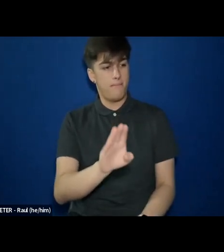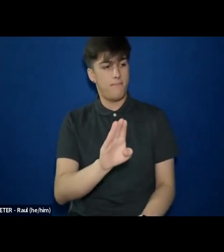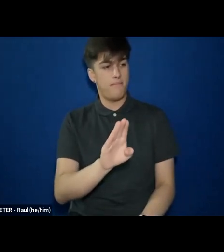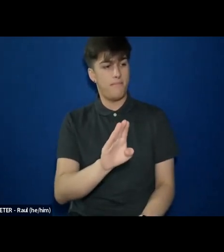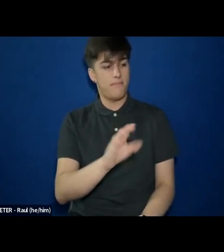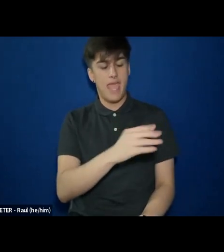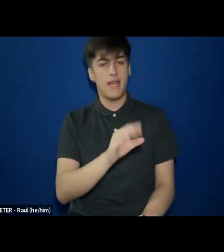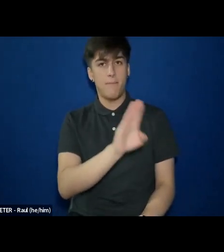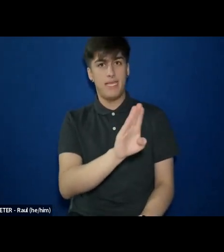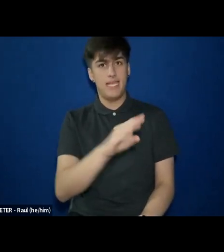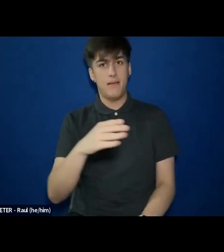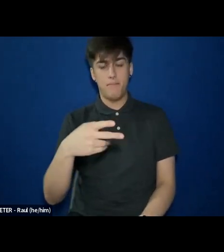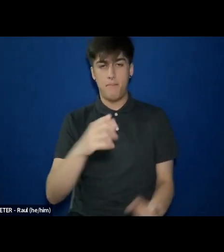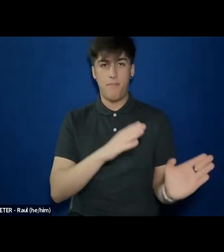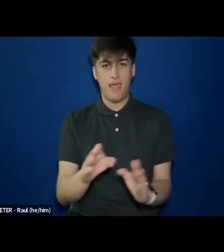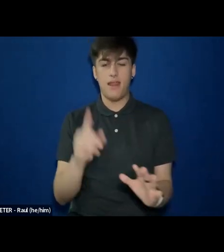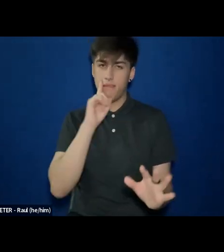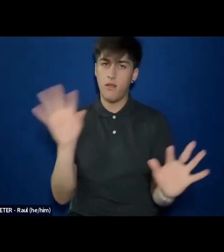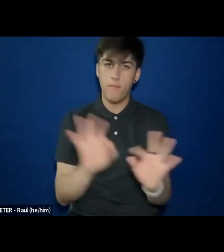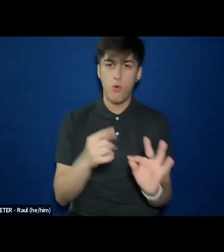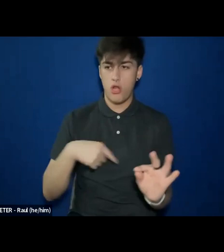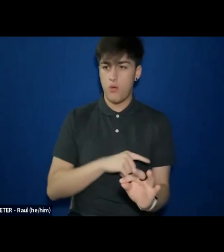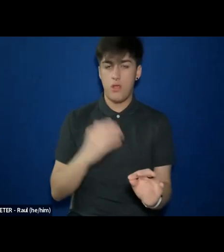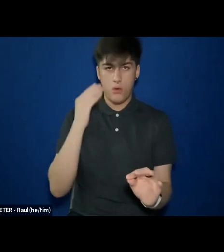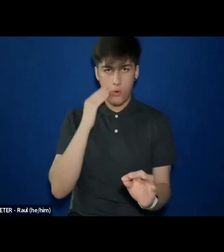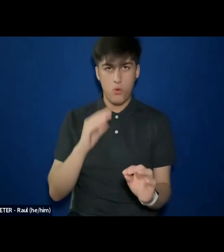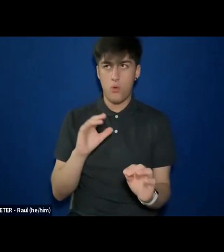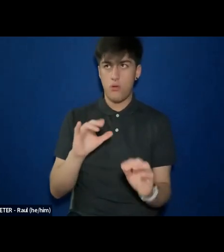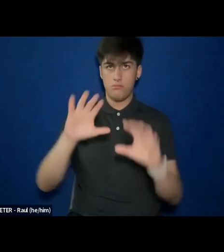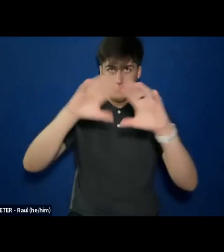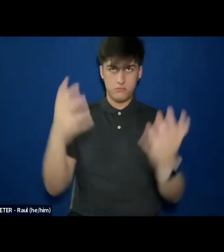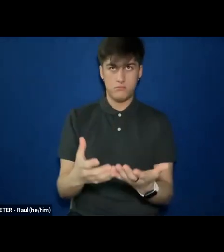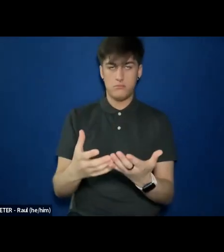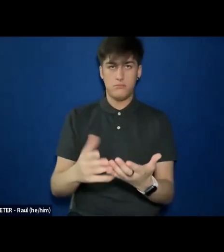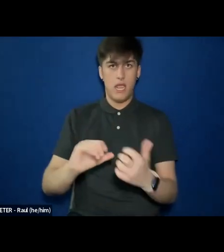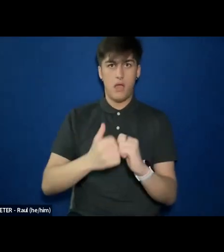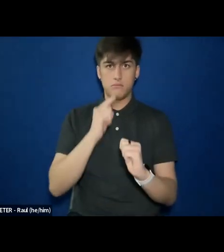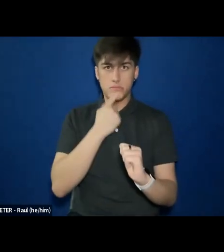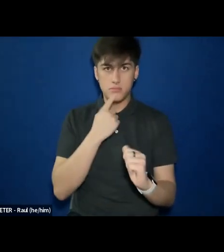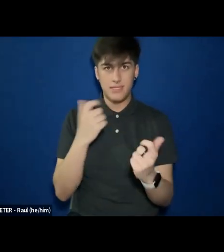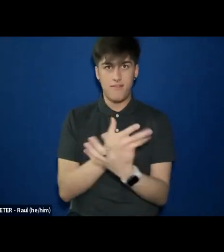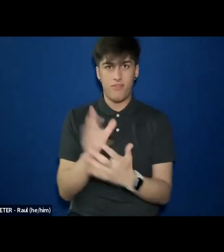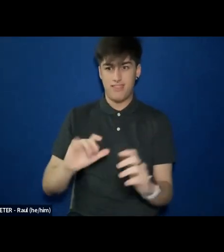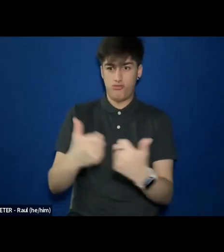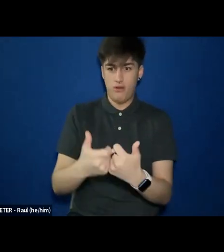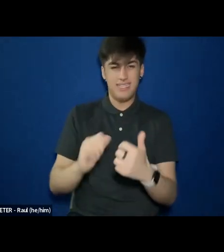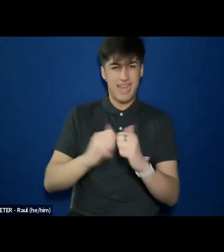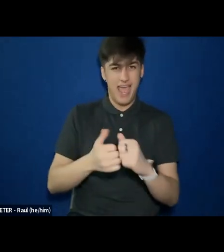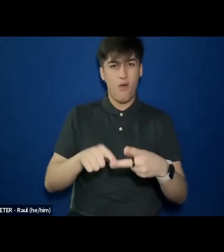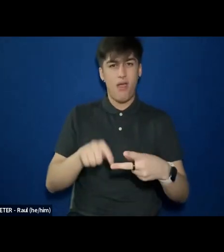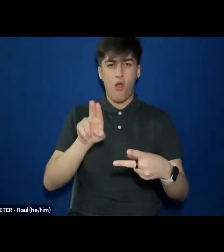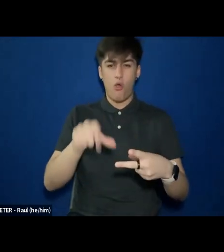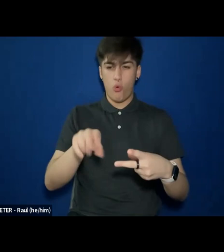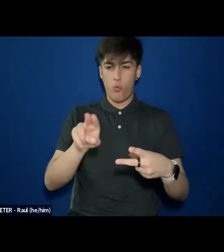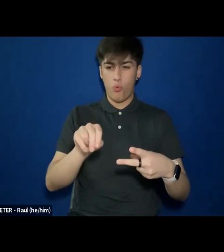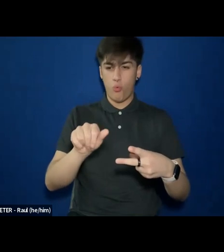a handle on the magnitude of our challenge, how to quantify it, and how to think about what works.